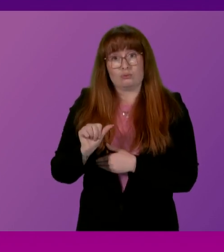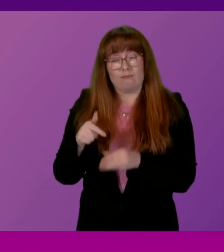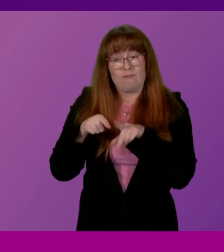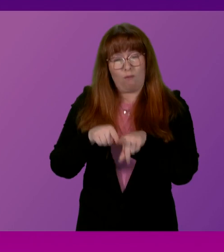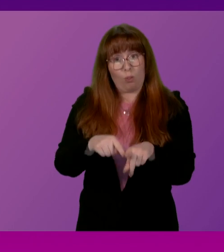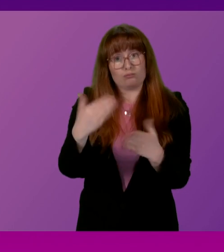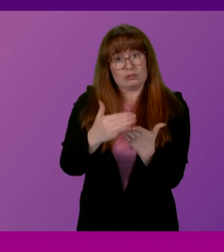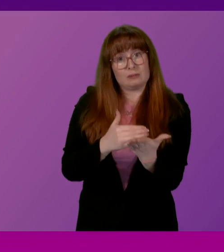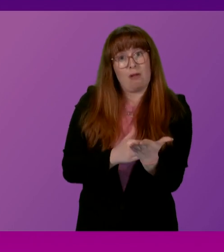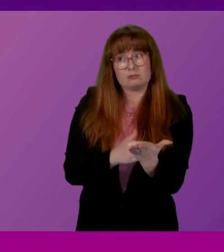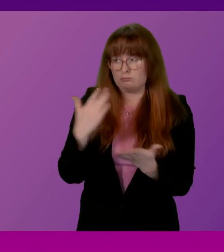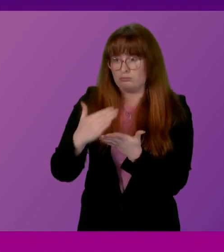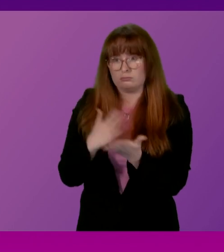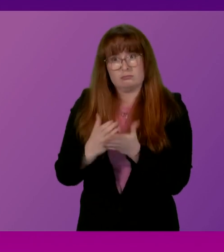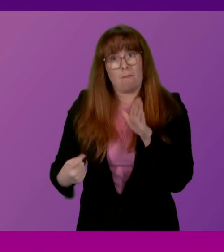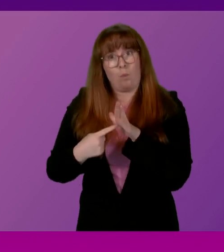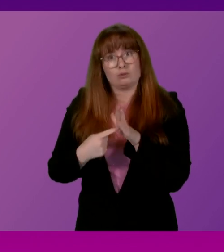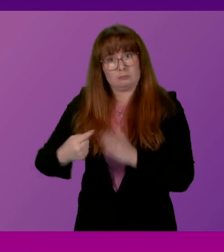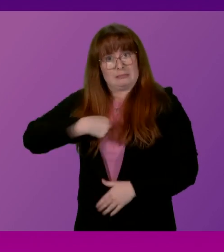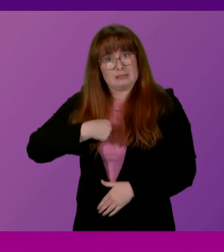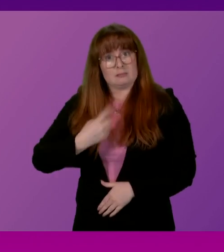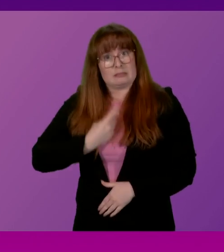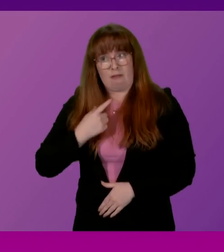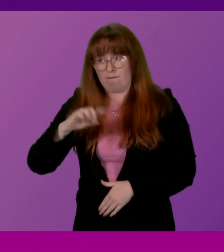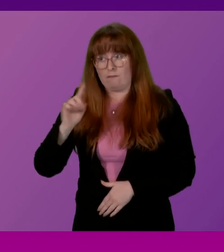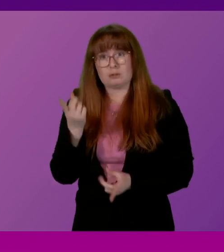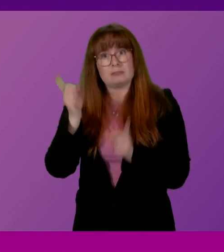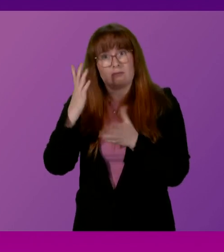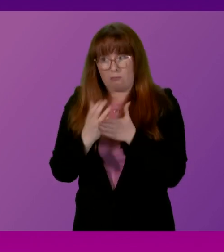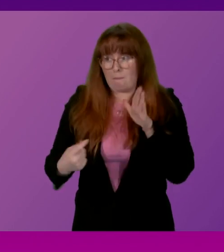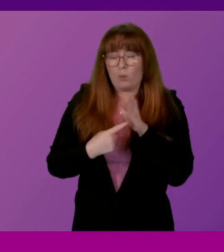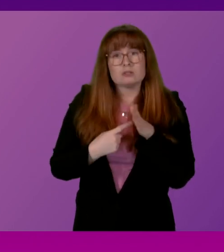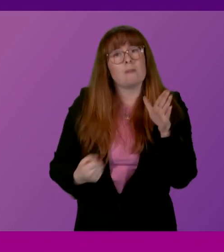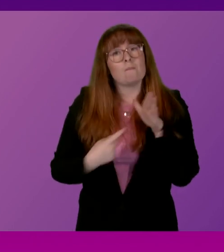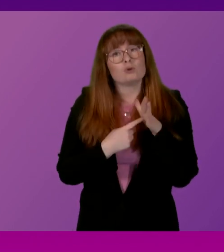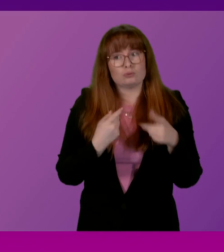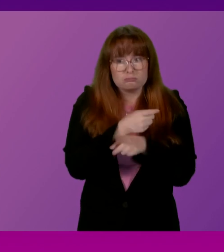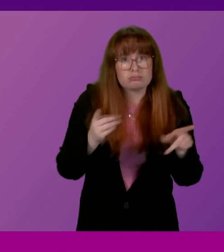Those principles are important to me as First Minister and to the entire Government.